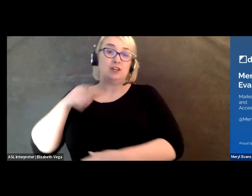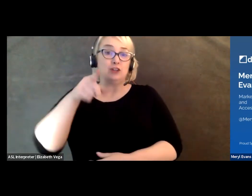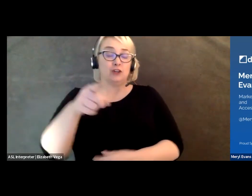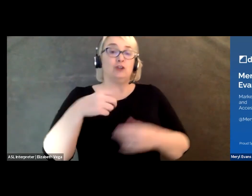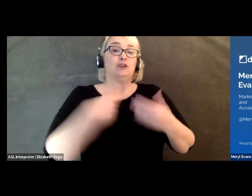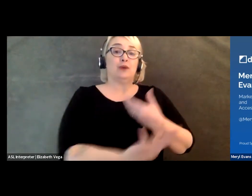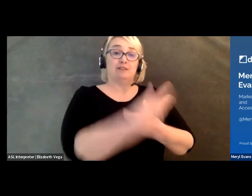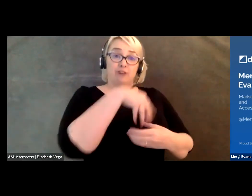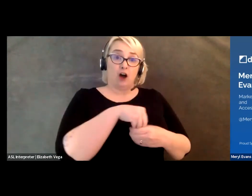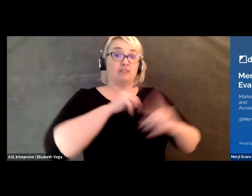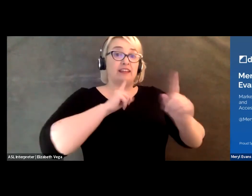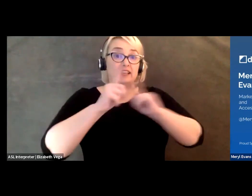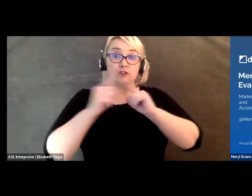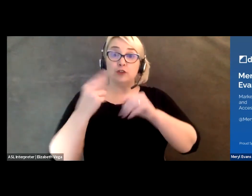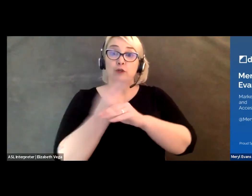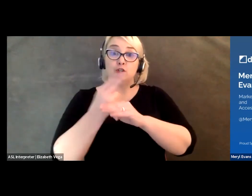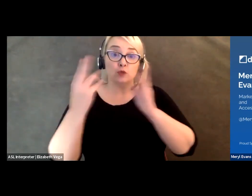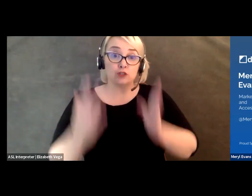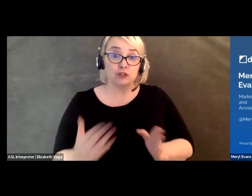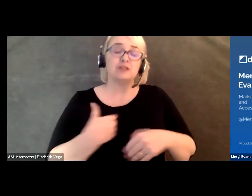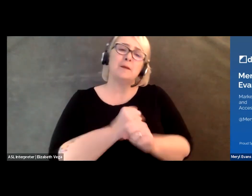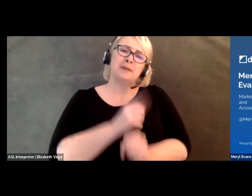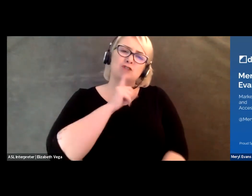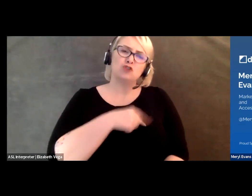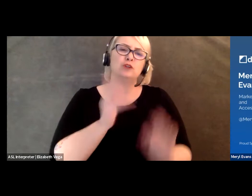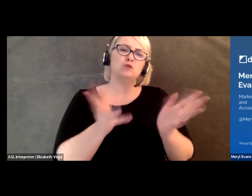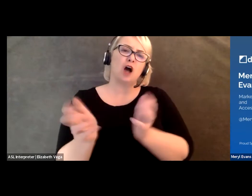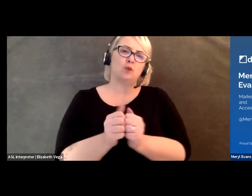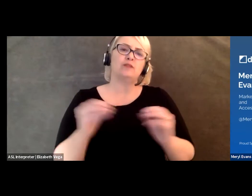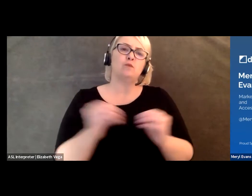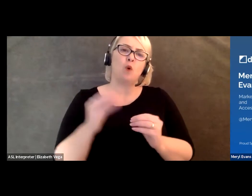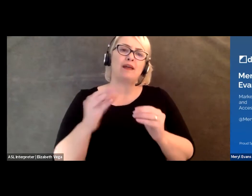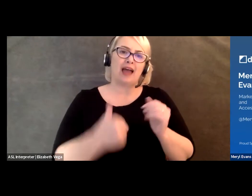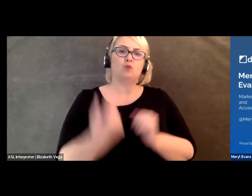one -- ensure that you talk to more than one from the same group.